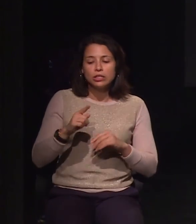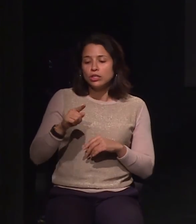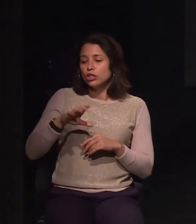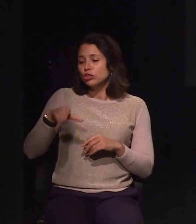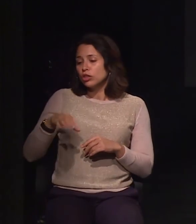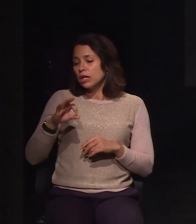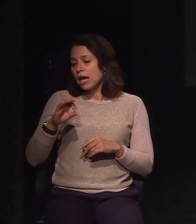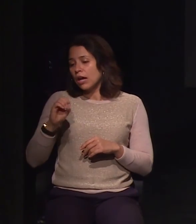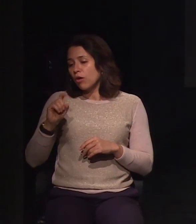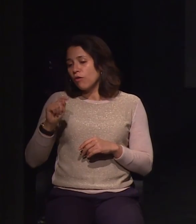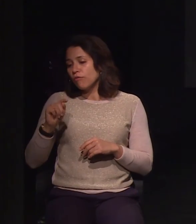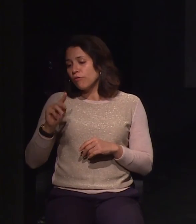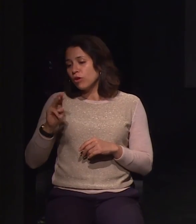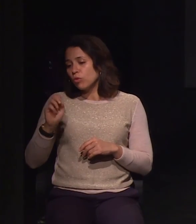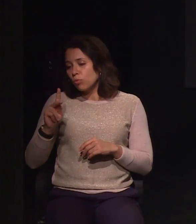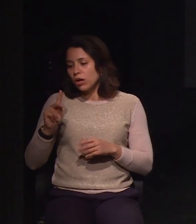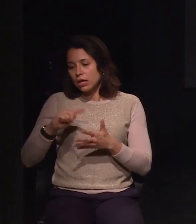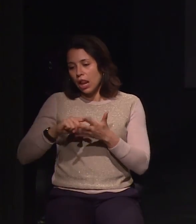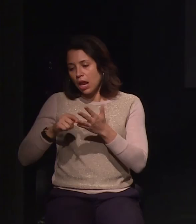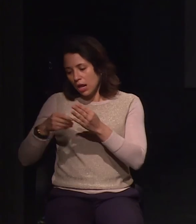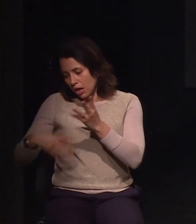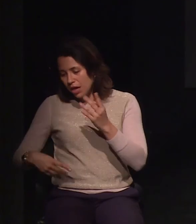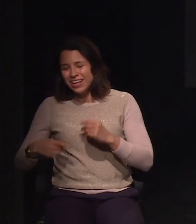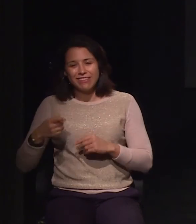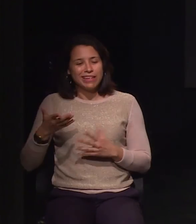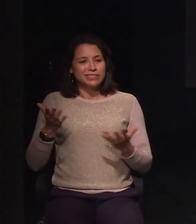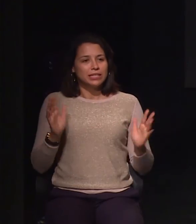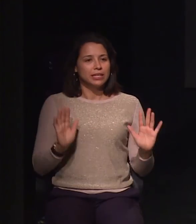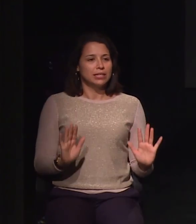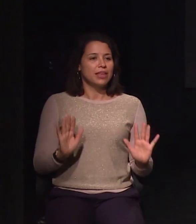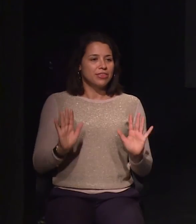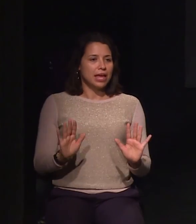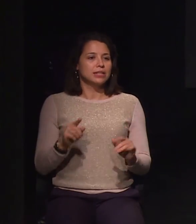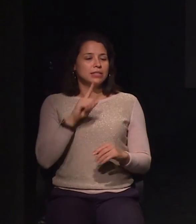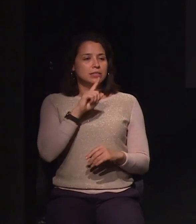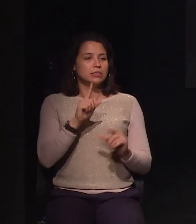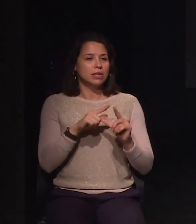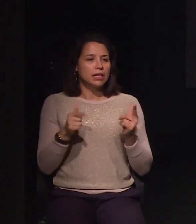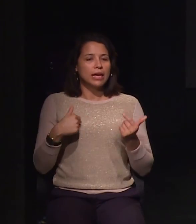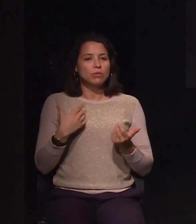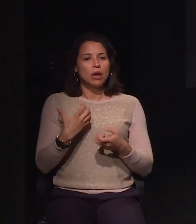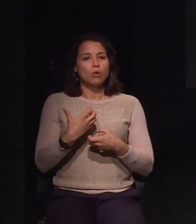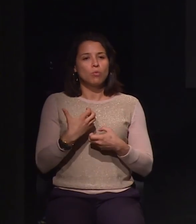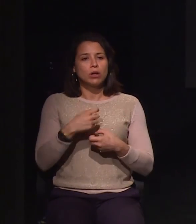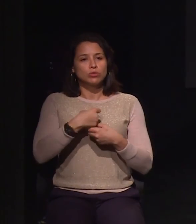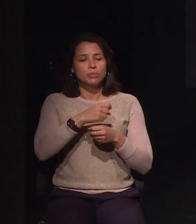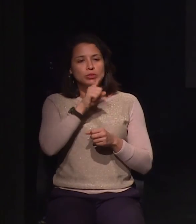on are all, that’s it, that’s the language that I want to make sure is heard and understand.